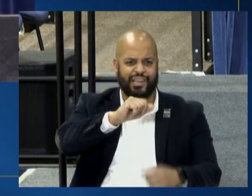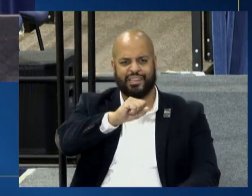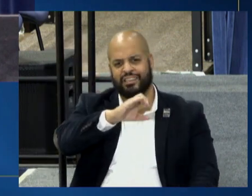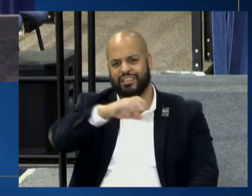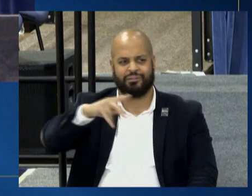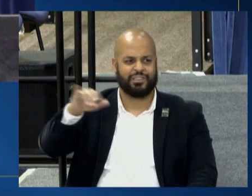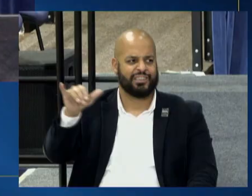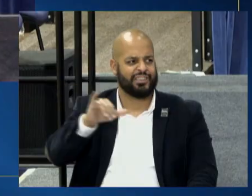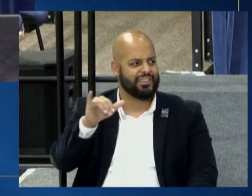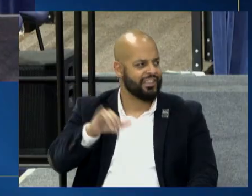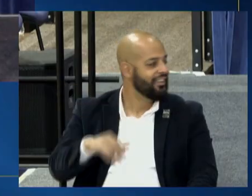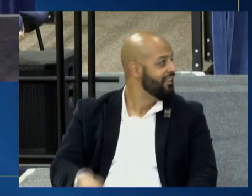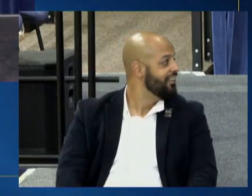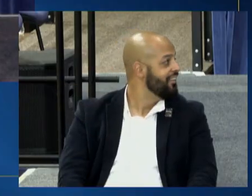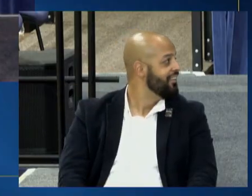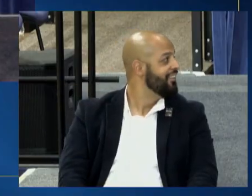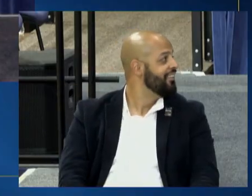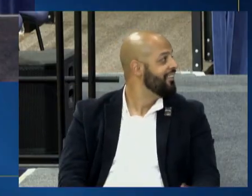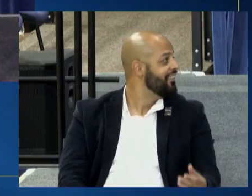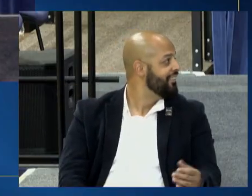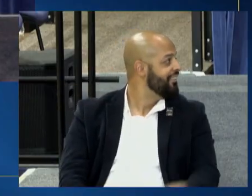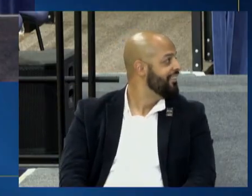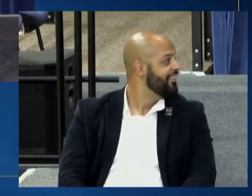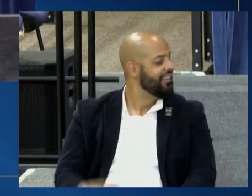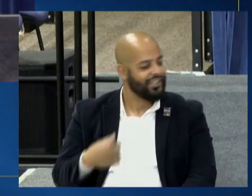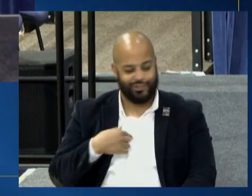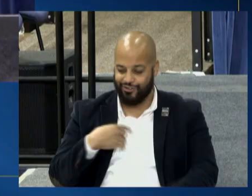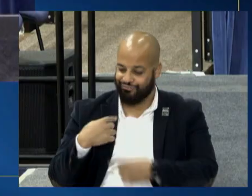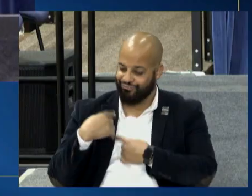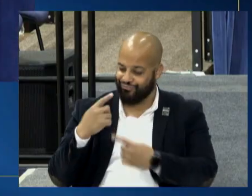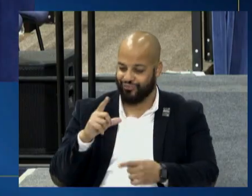Stephen Konya: Not even when it was ONC. We've been around 20 years. Susan Monarez: -- changing your name. Stephen Konya: Yeah. We've been around 20 years and we don't even get